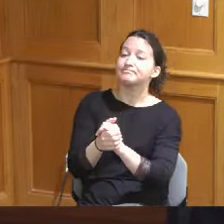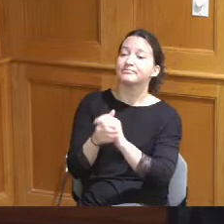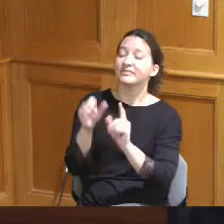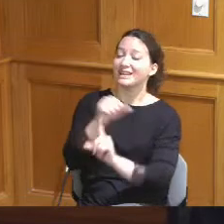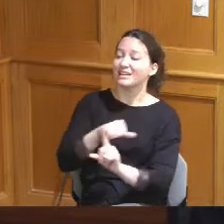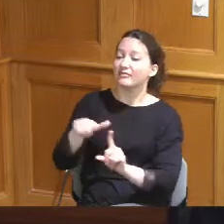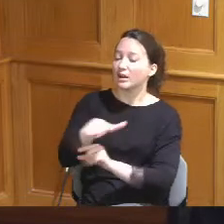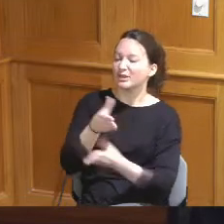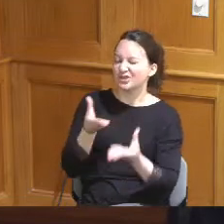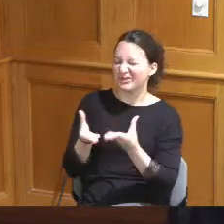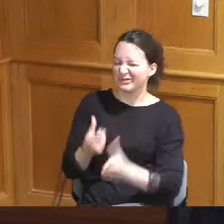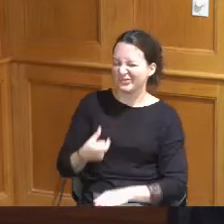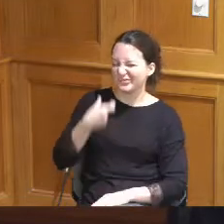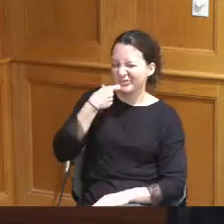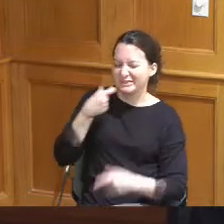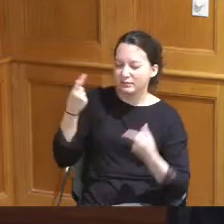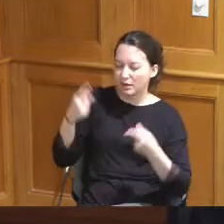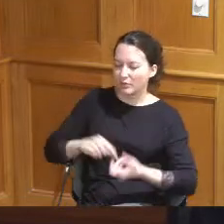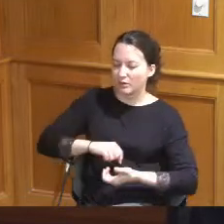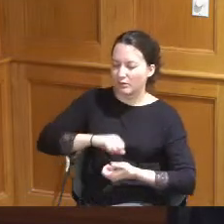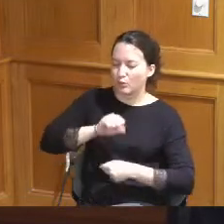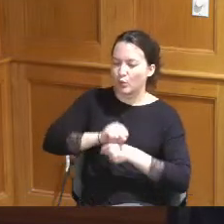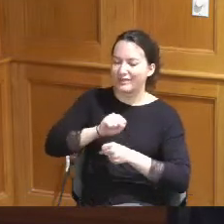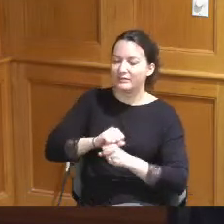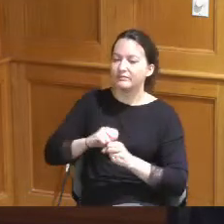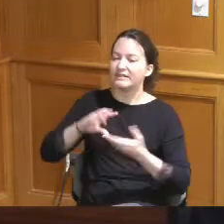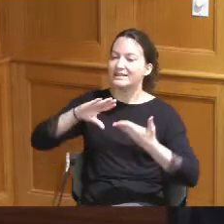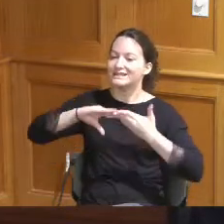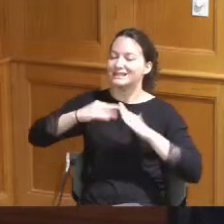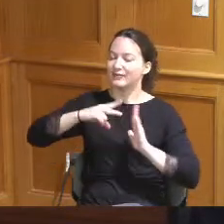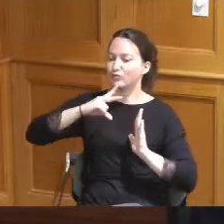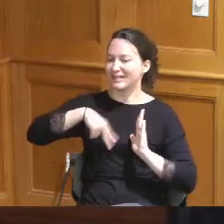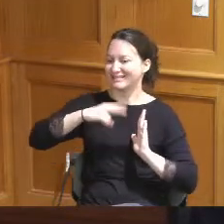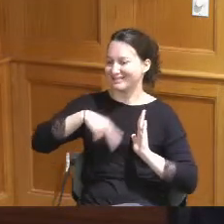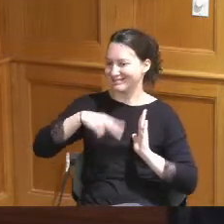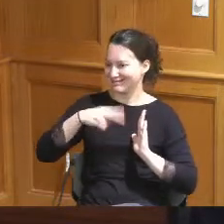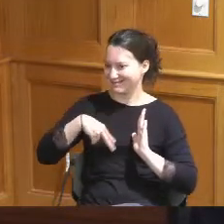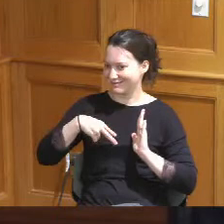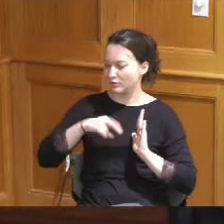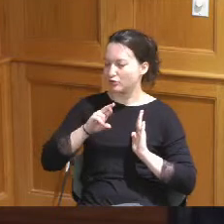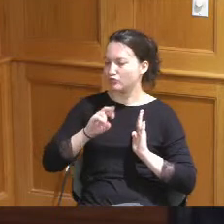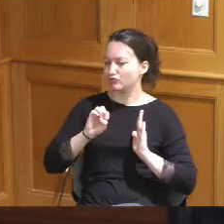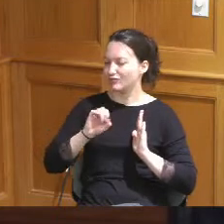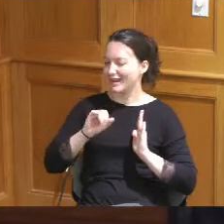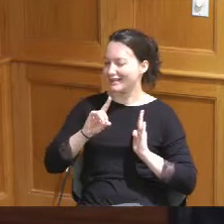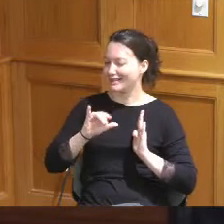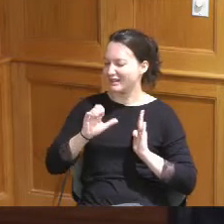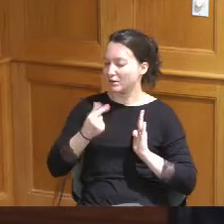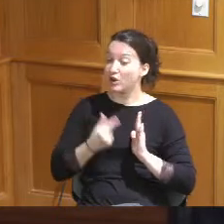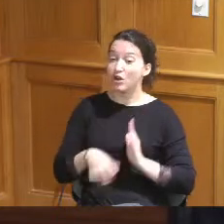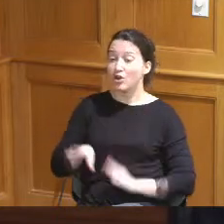they recently worked with the city of reading to increase their recycling rate from 4.6 percent to